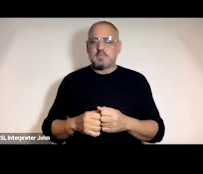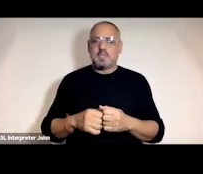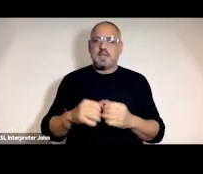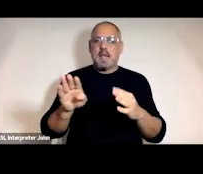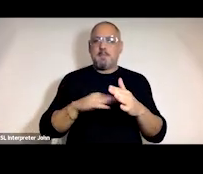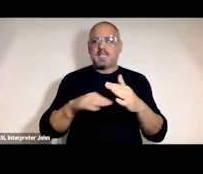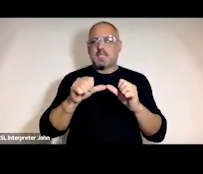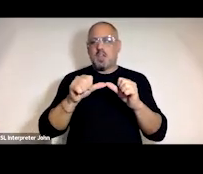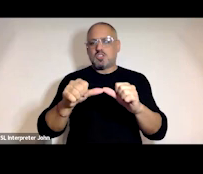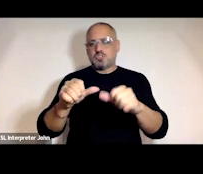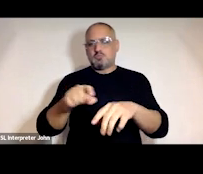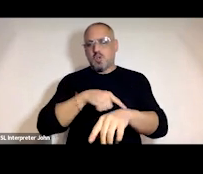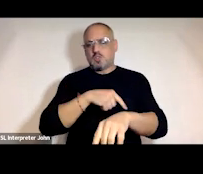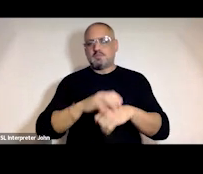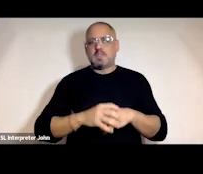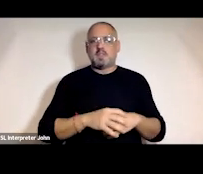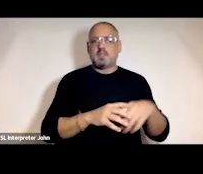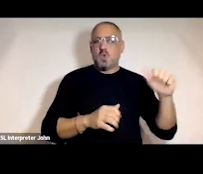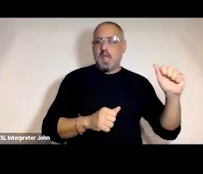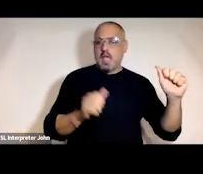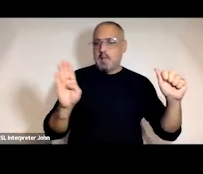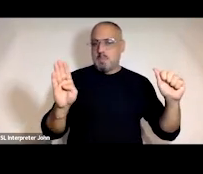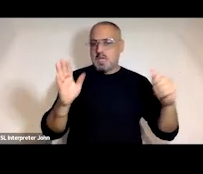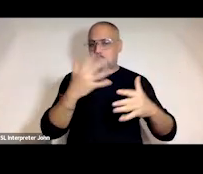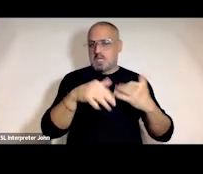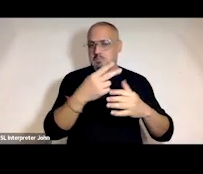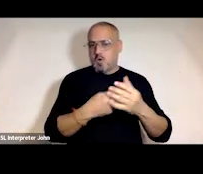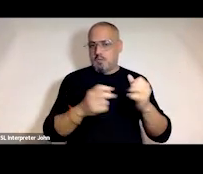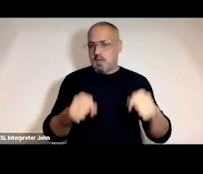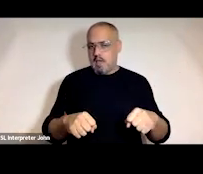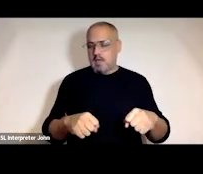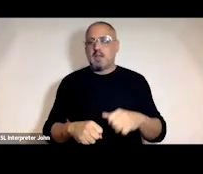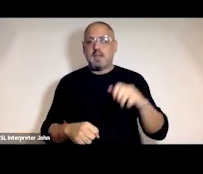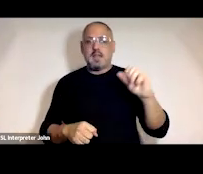So you can have A and B to meet these listings or A and C,